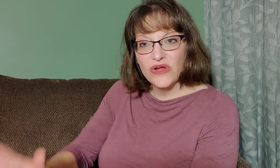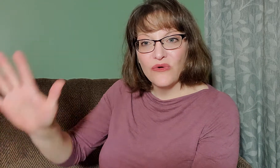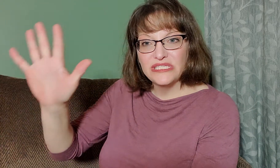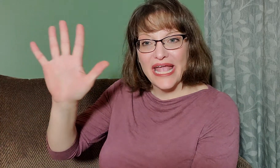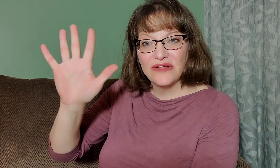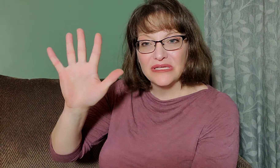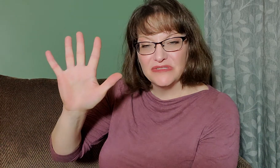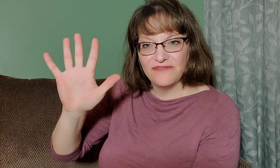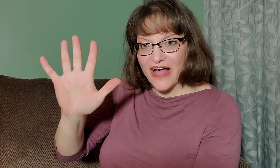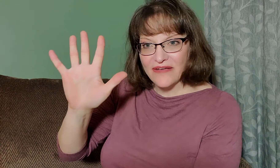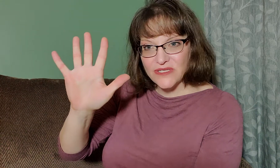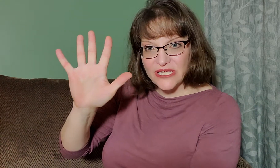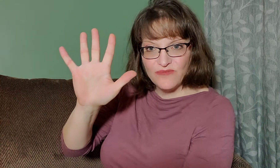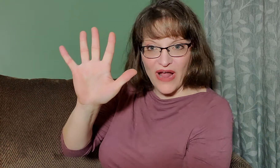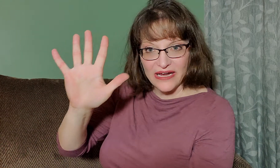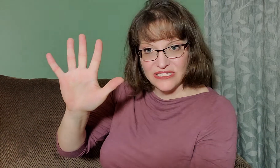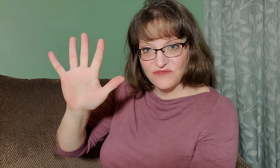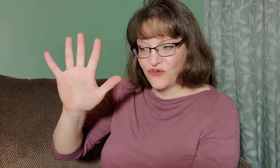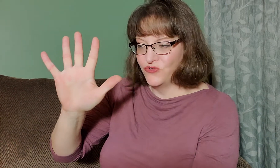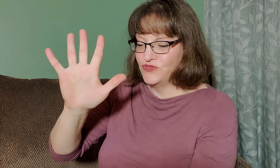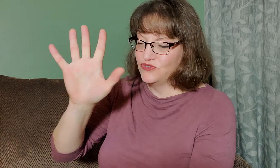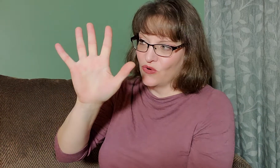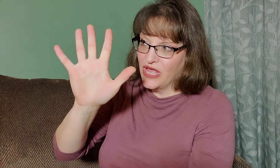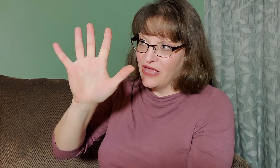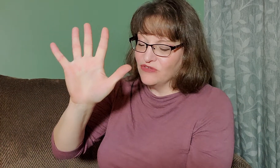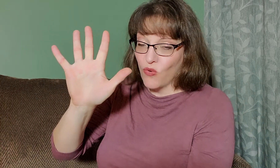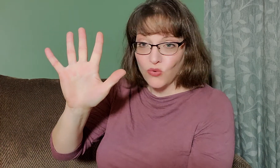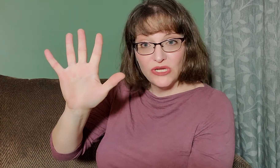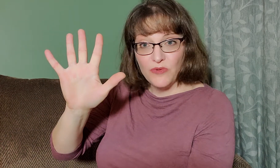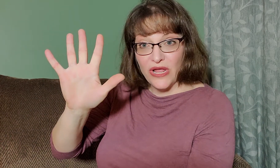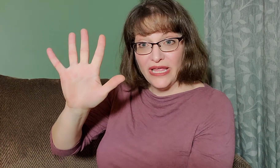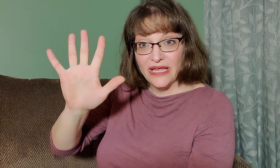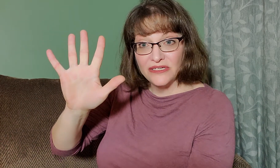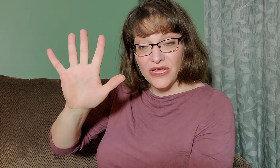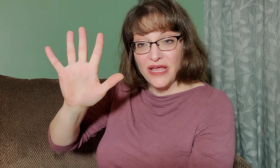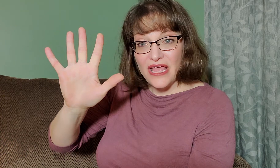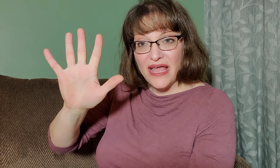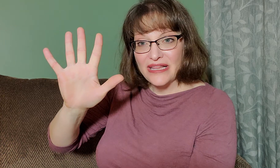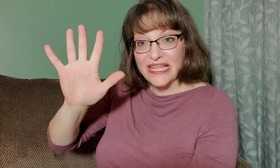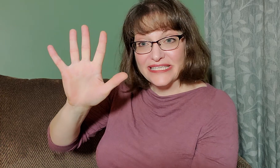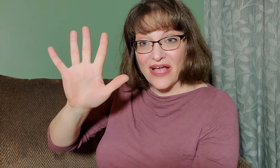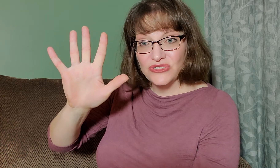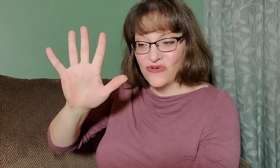going to count up to five, so let's practice first. So you hold up your hand to count your